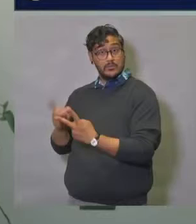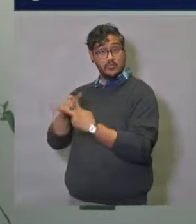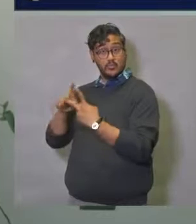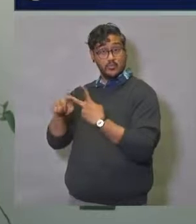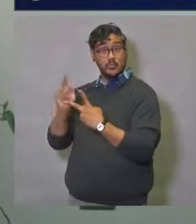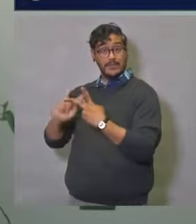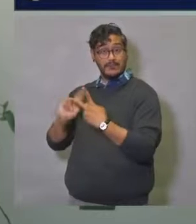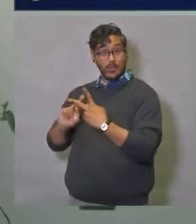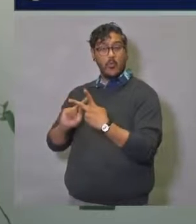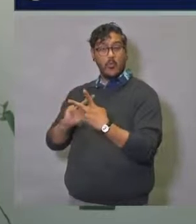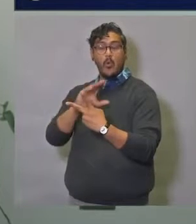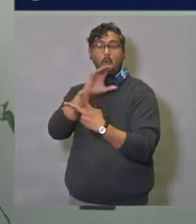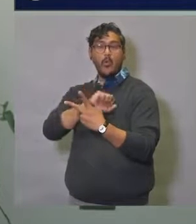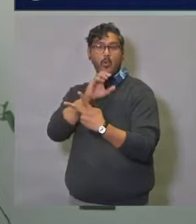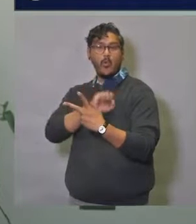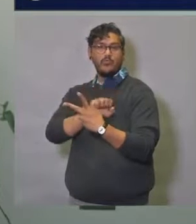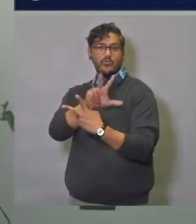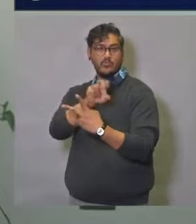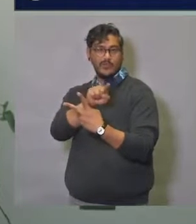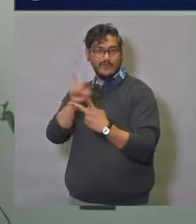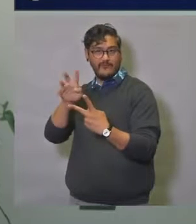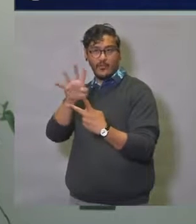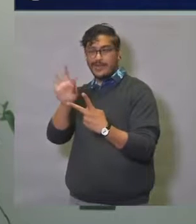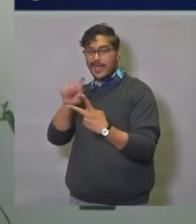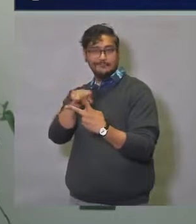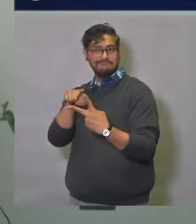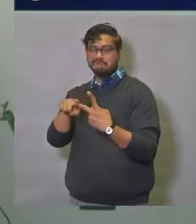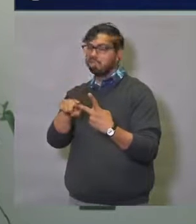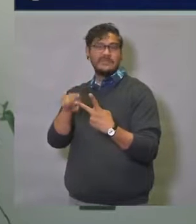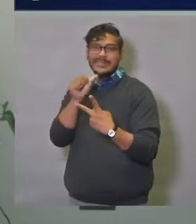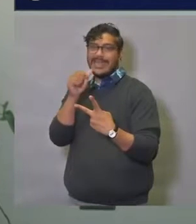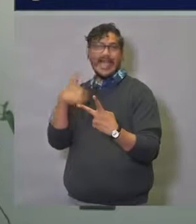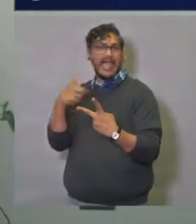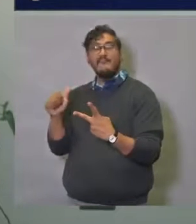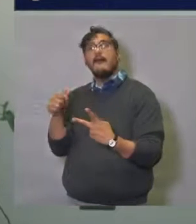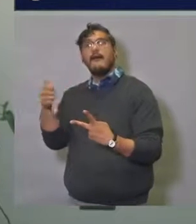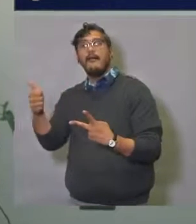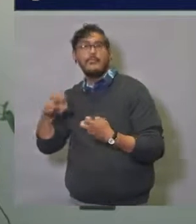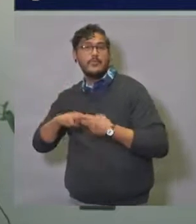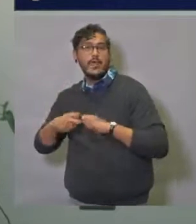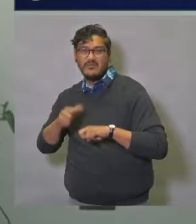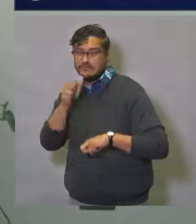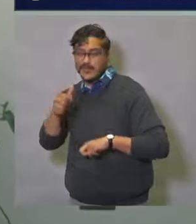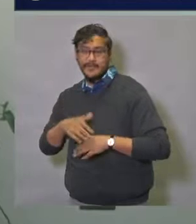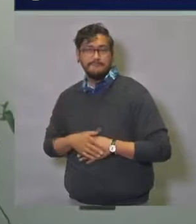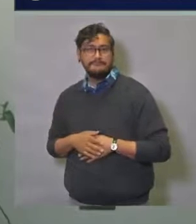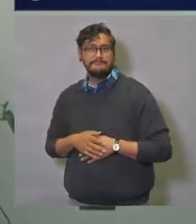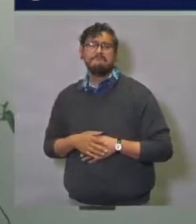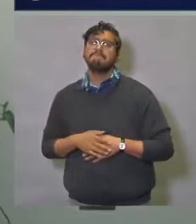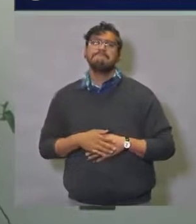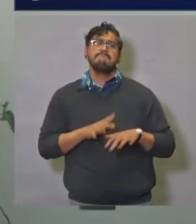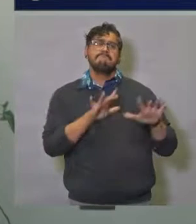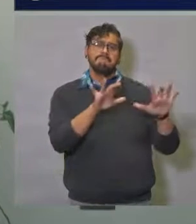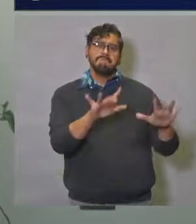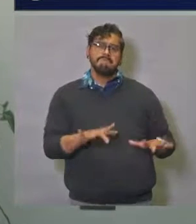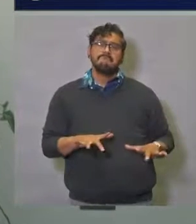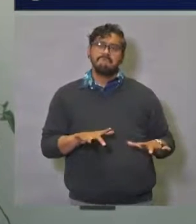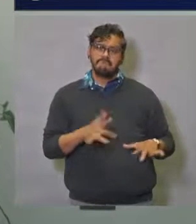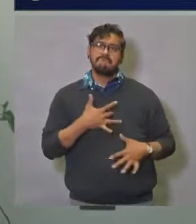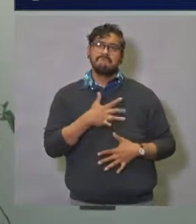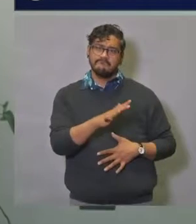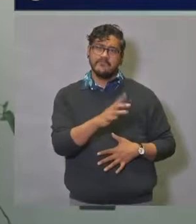TWO PEOPLE WHO DIED BETWEEN THE